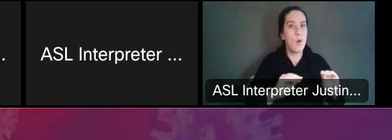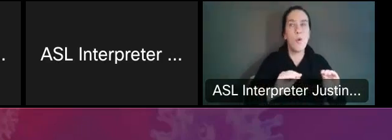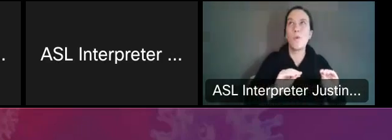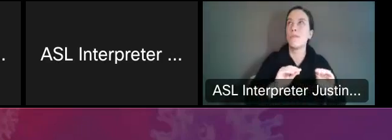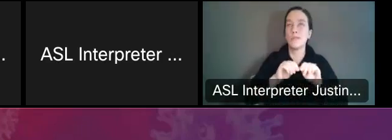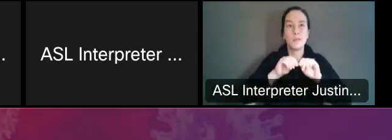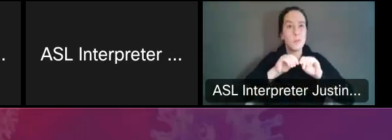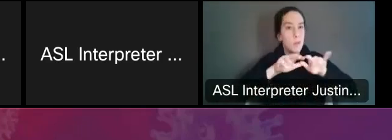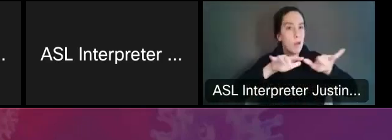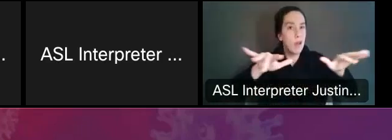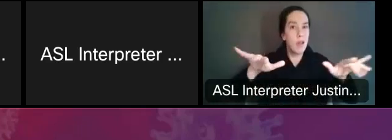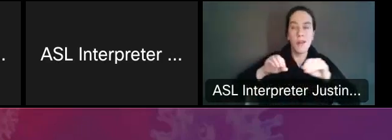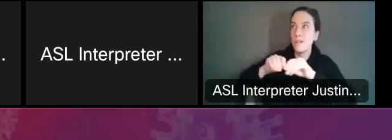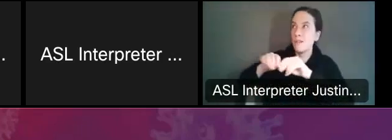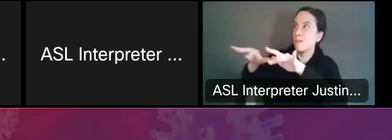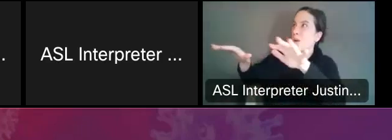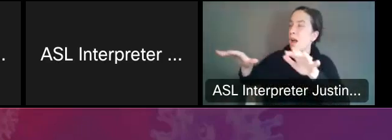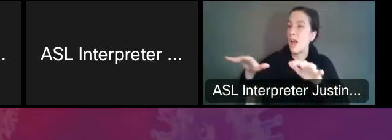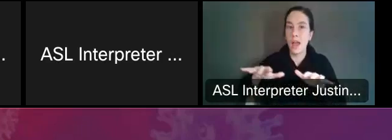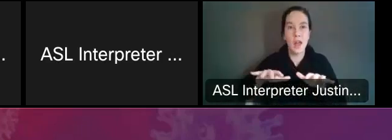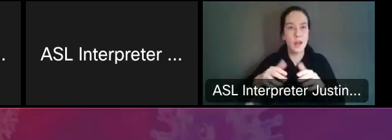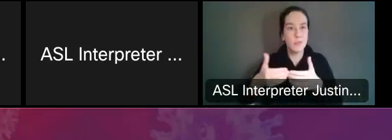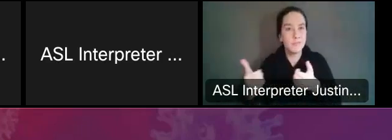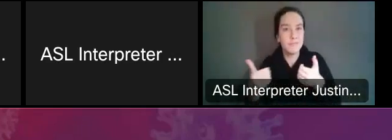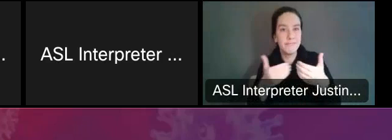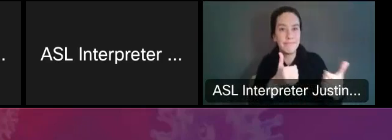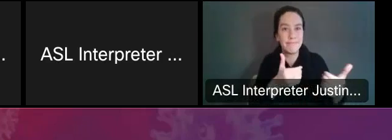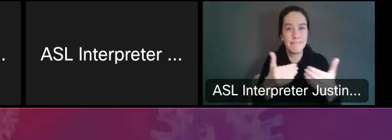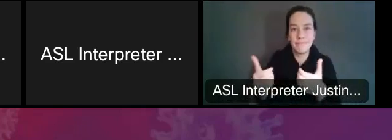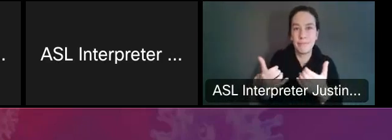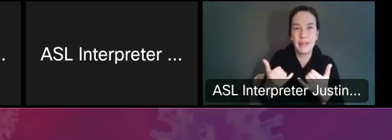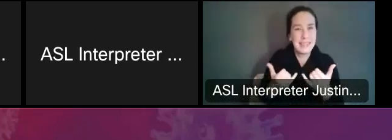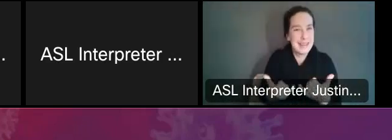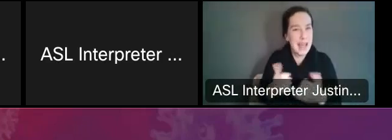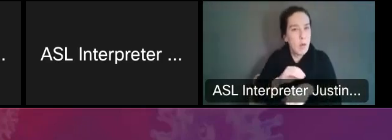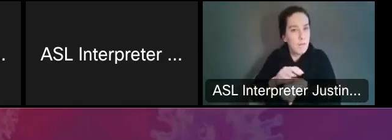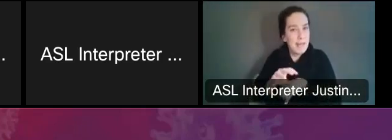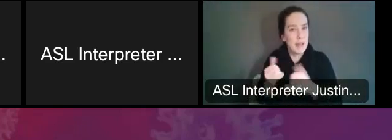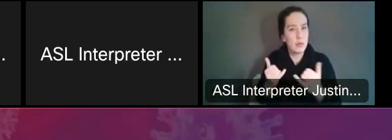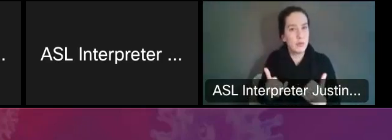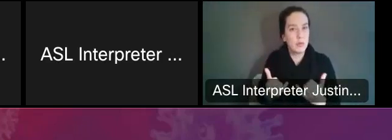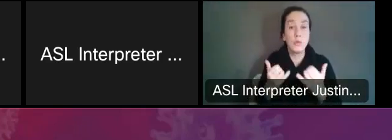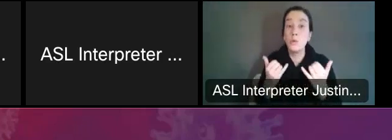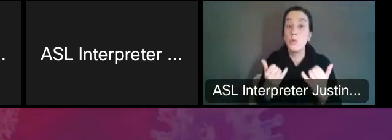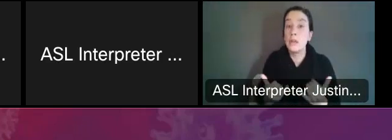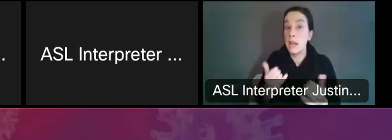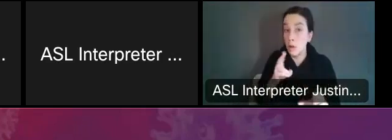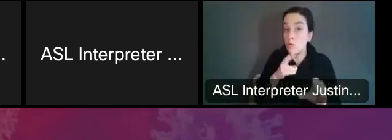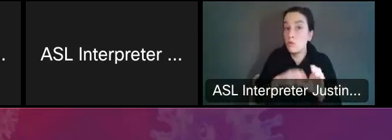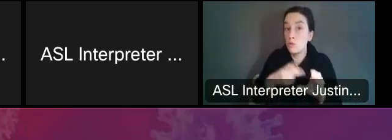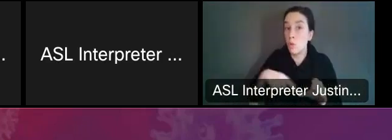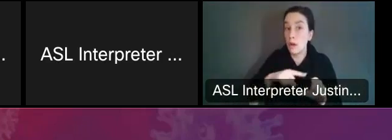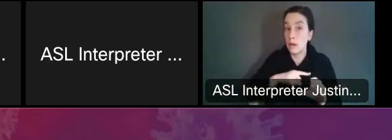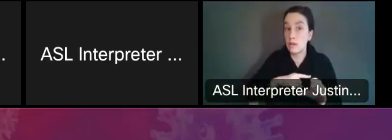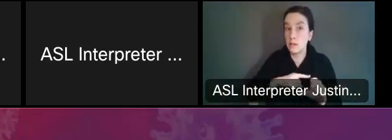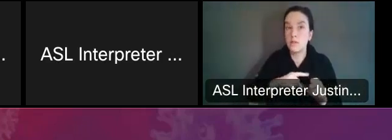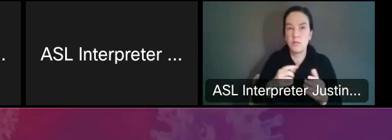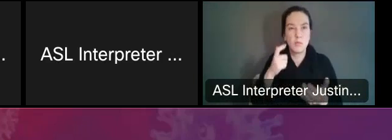Migration and settlement that bring us together here today please join us and uncovering such truths at any and all public events.